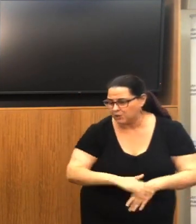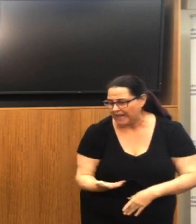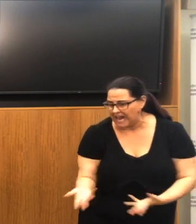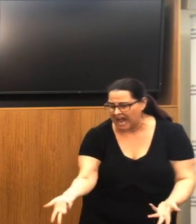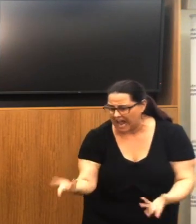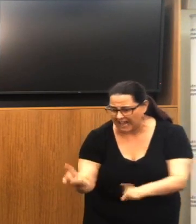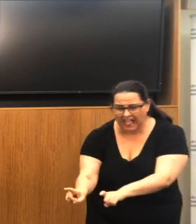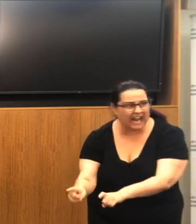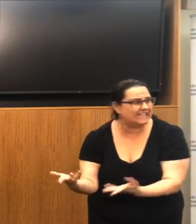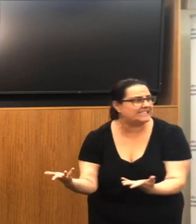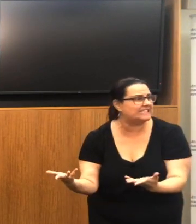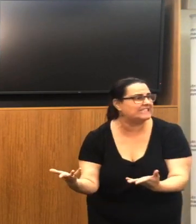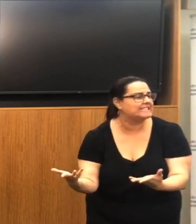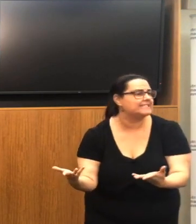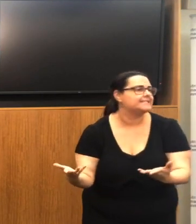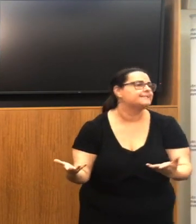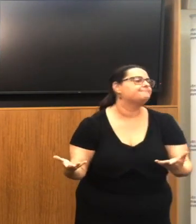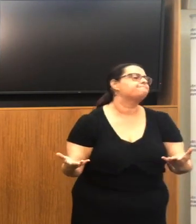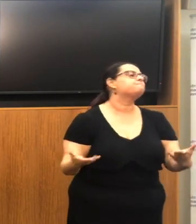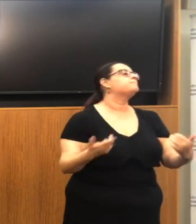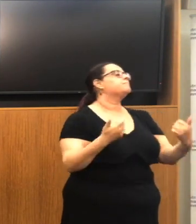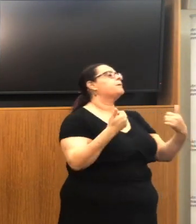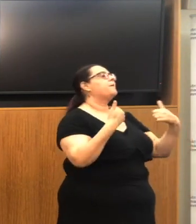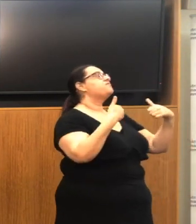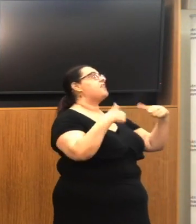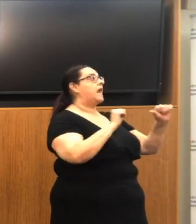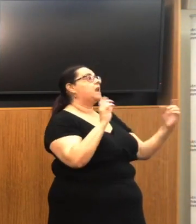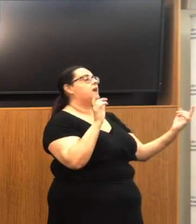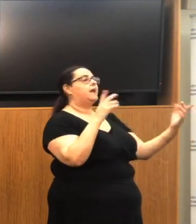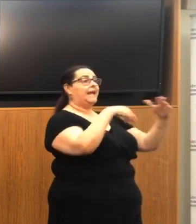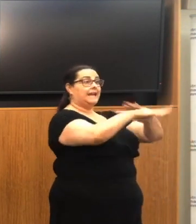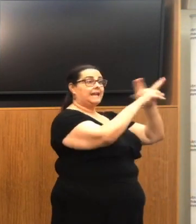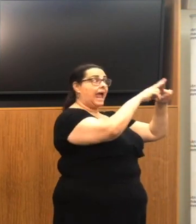But, then in the camps, you hear we document also a number